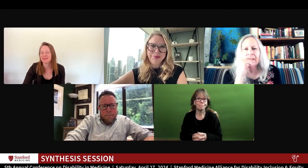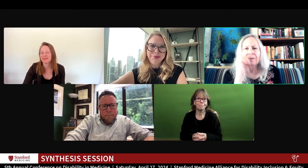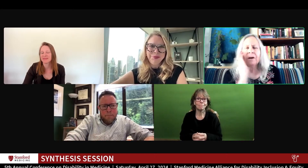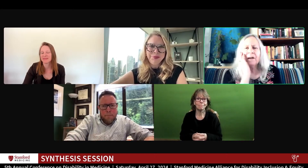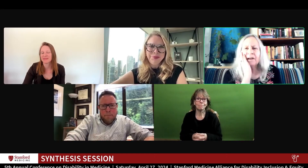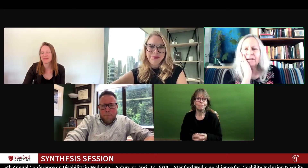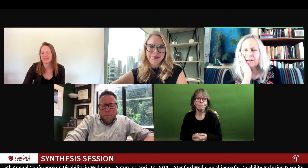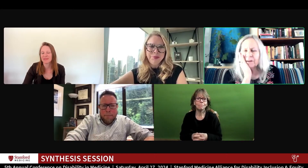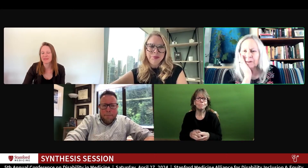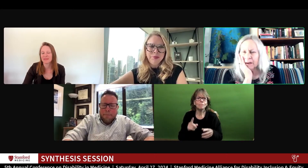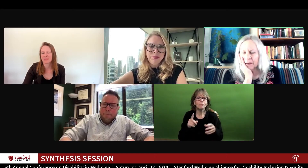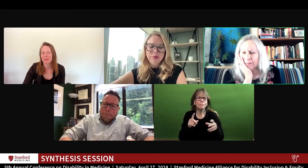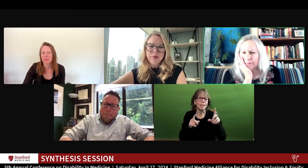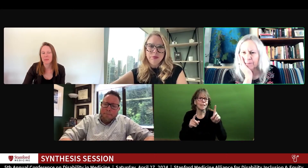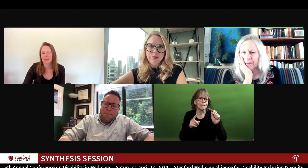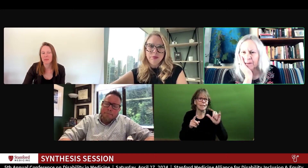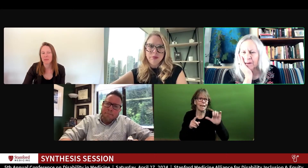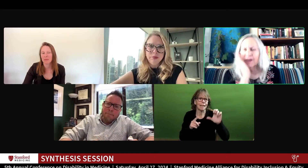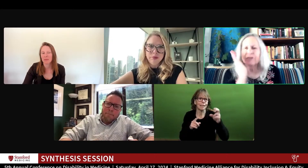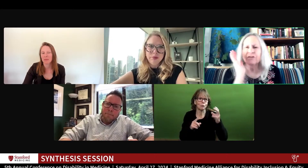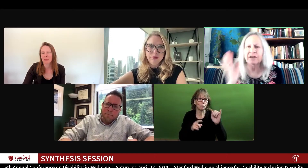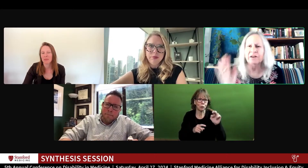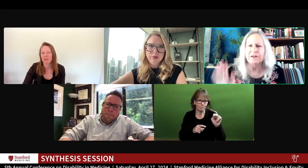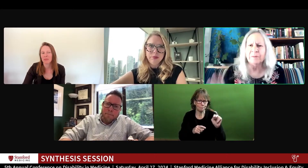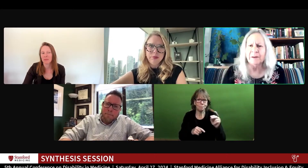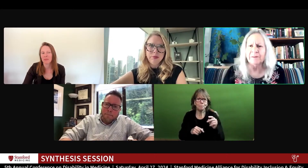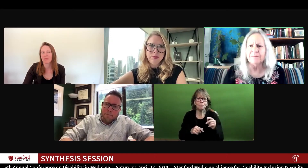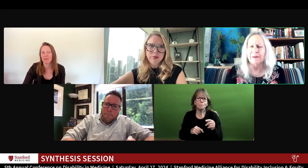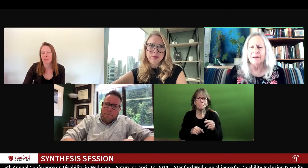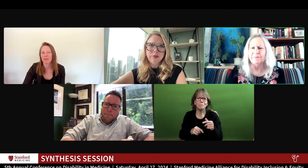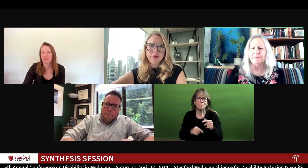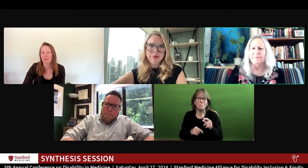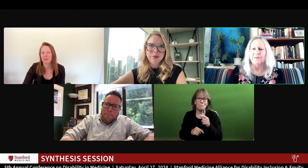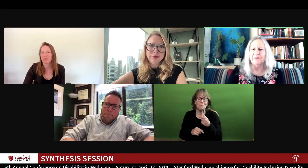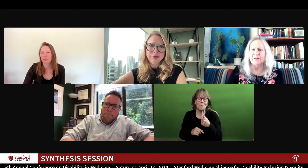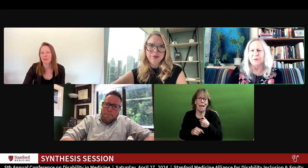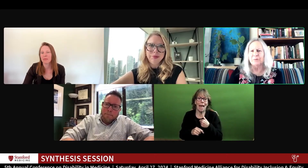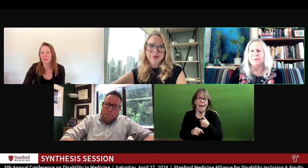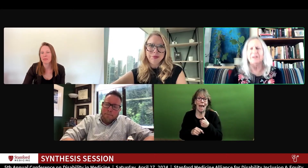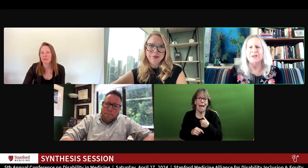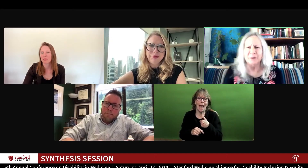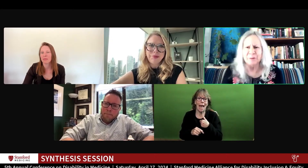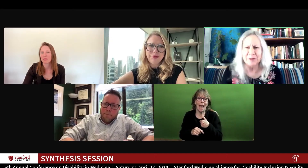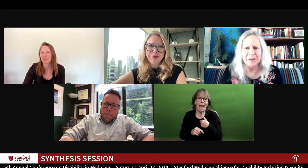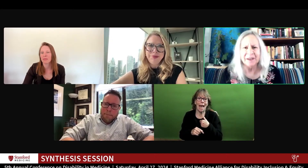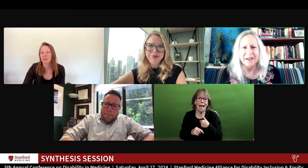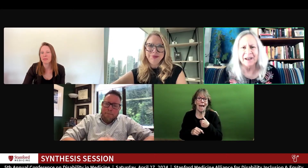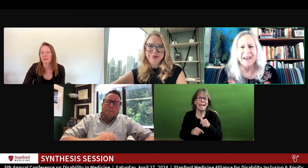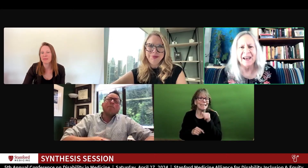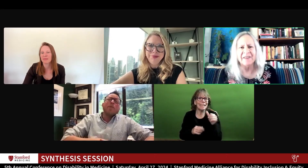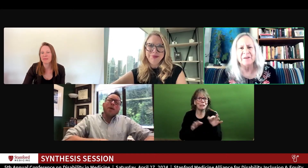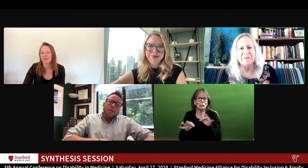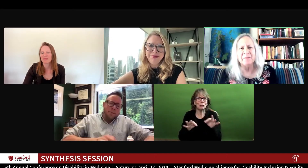Daychin Campbell: I wanted to, I actually didn't do my description and I haven't been